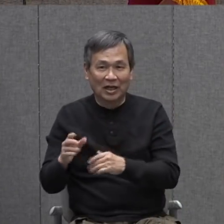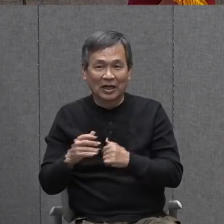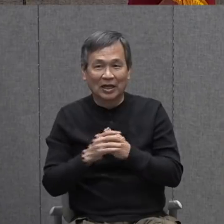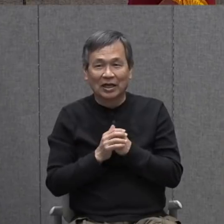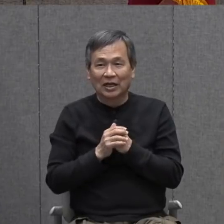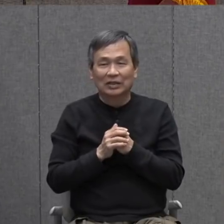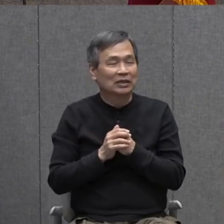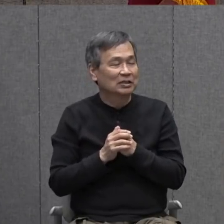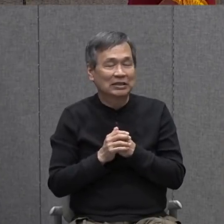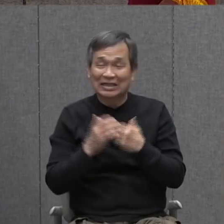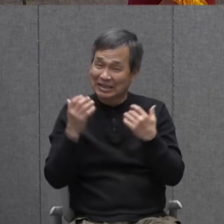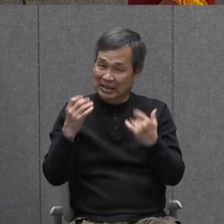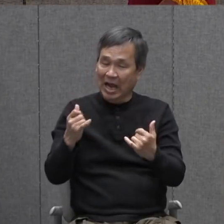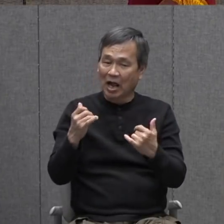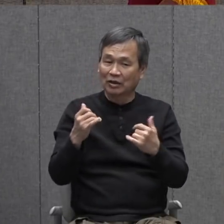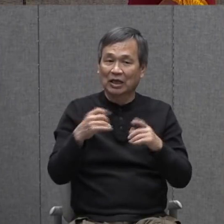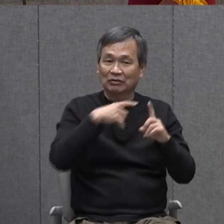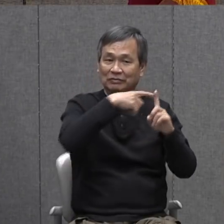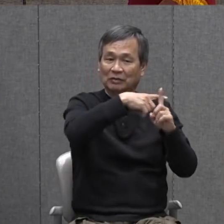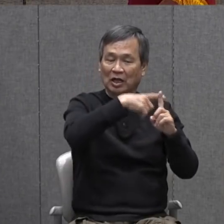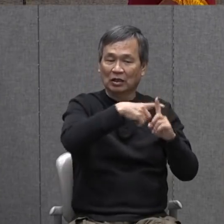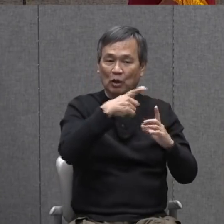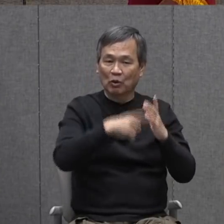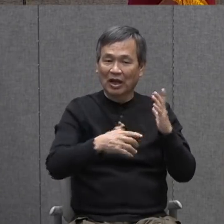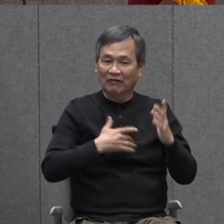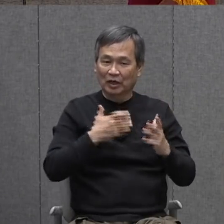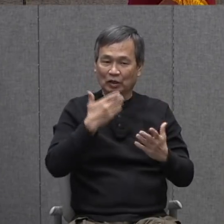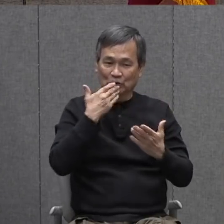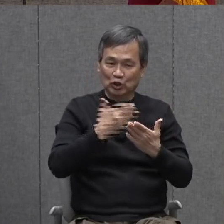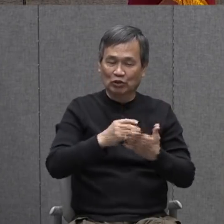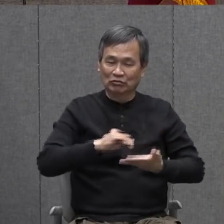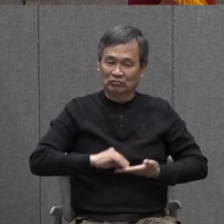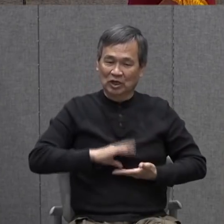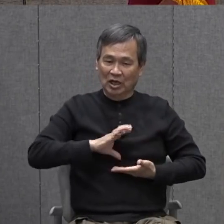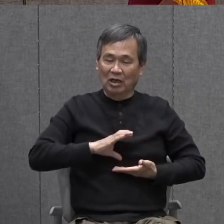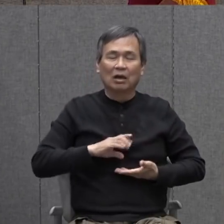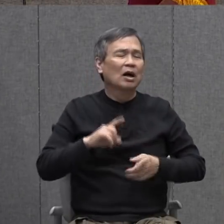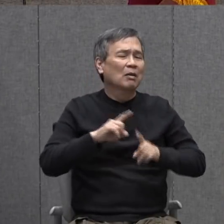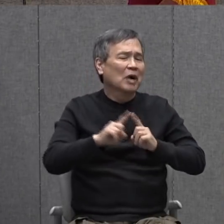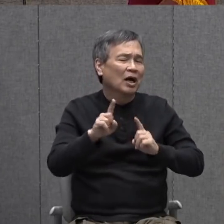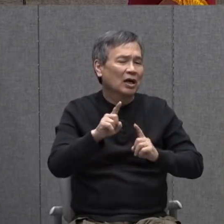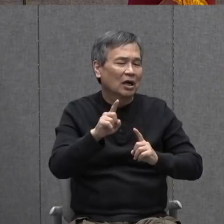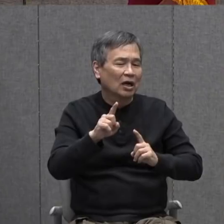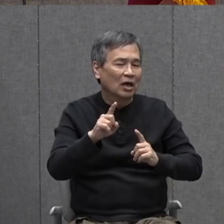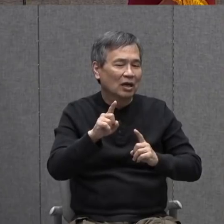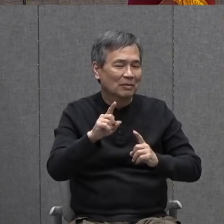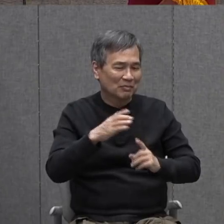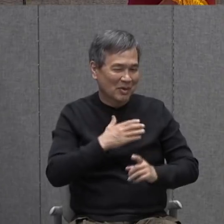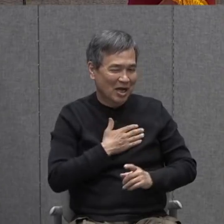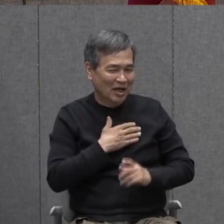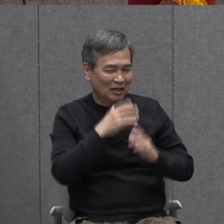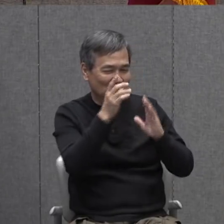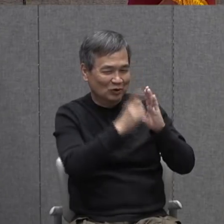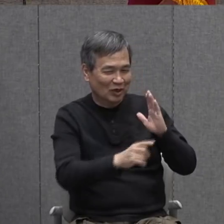that I did that made my drawing unique? That means where does it look different from how it looks in real life?